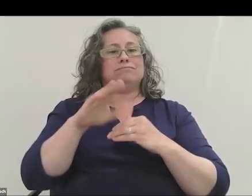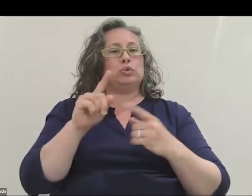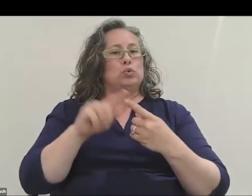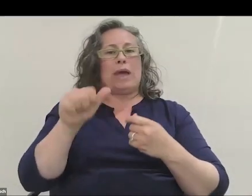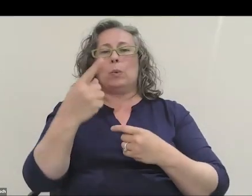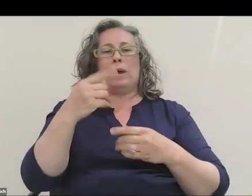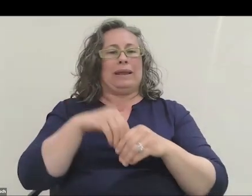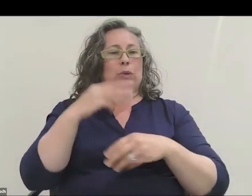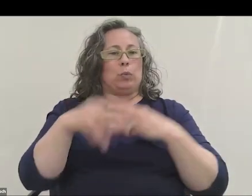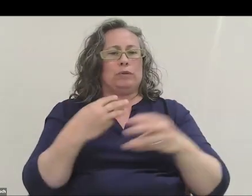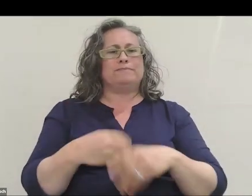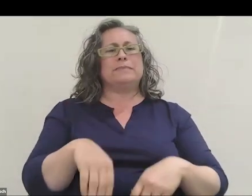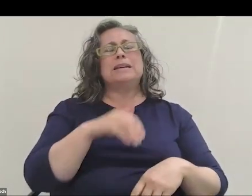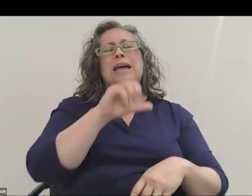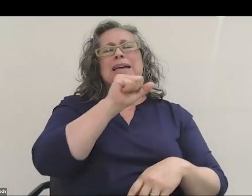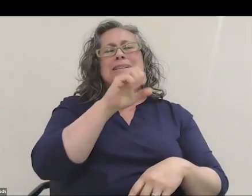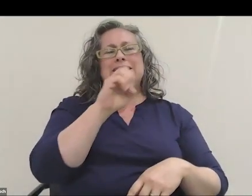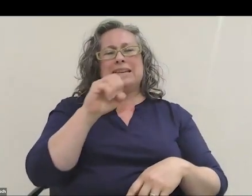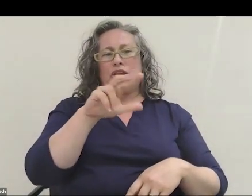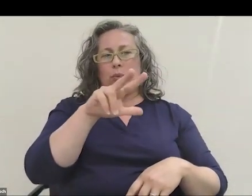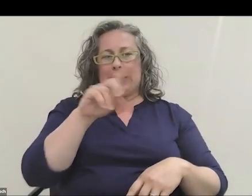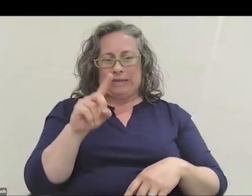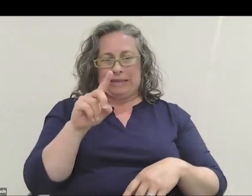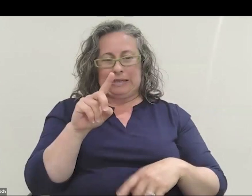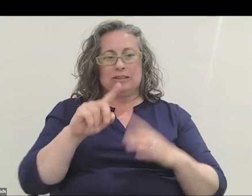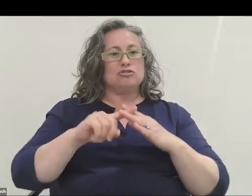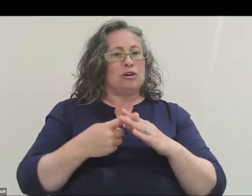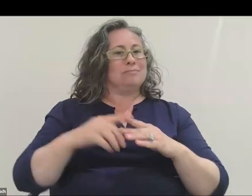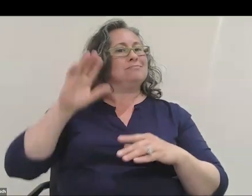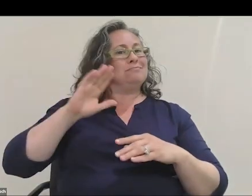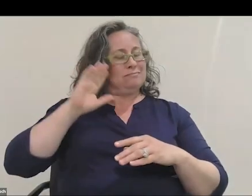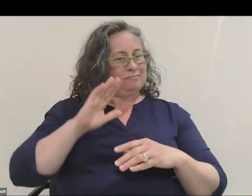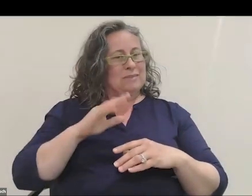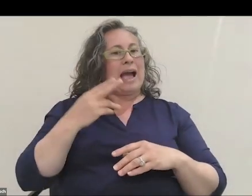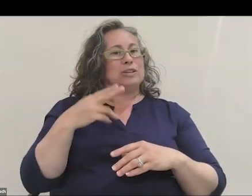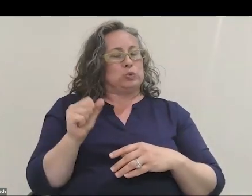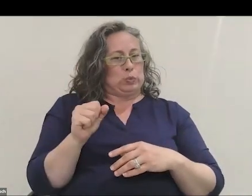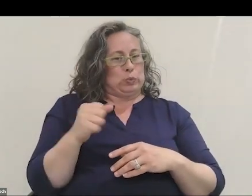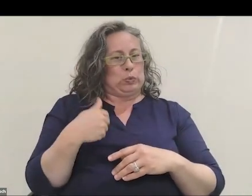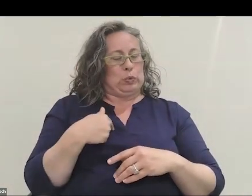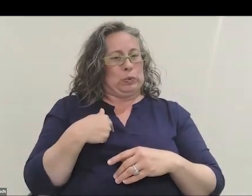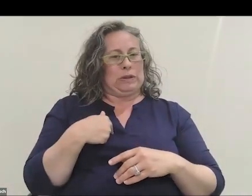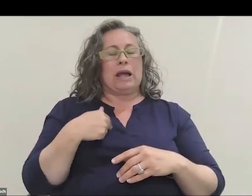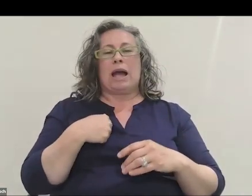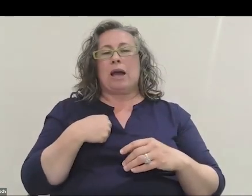See3D started in 2017 when I was in high school. I was looking for some more applications of my braille skills.